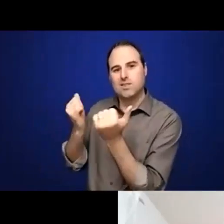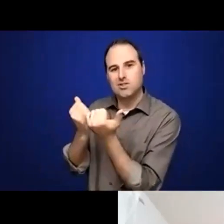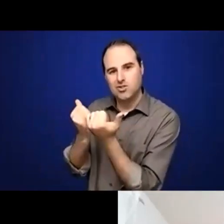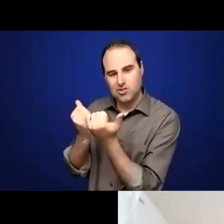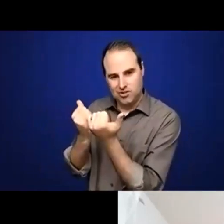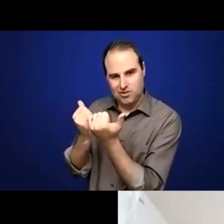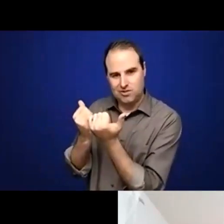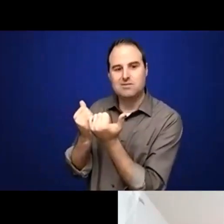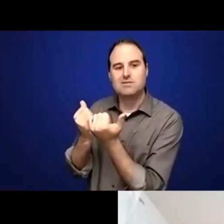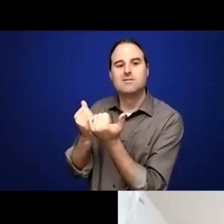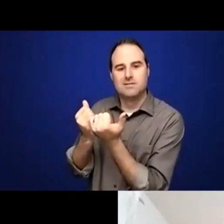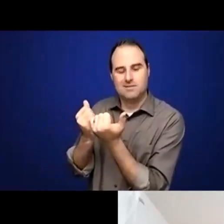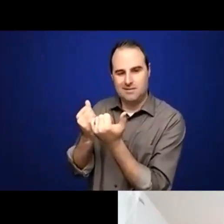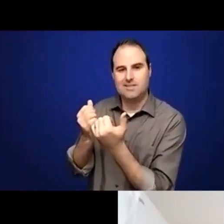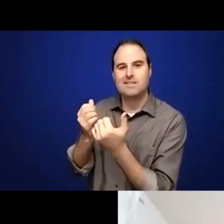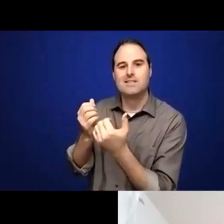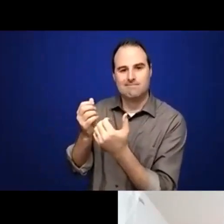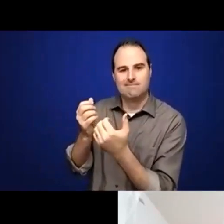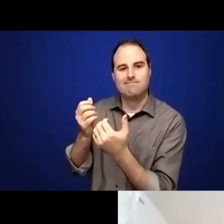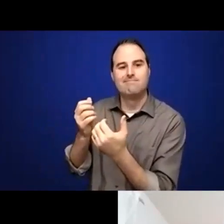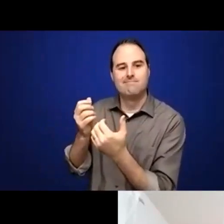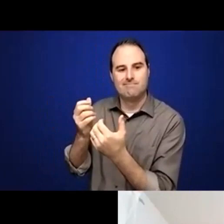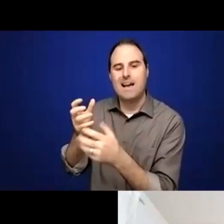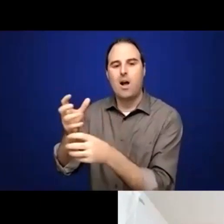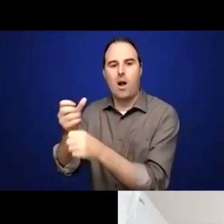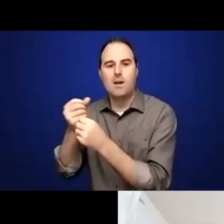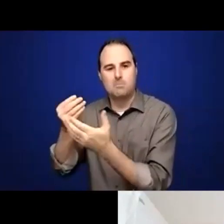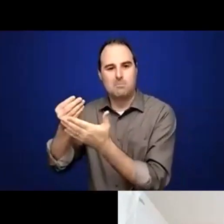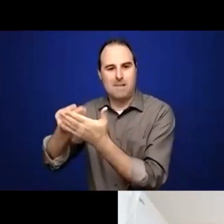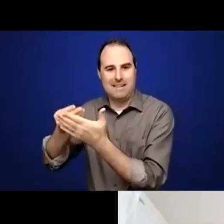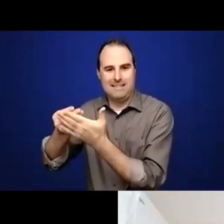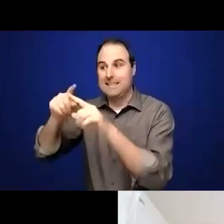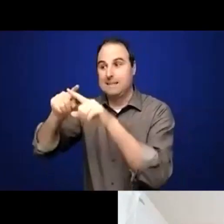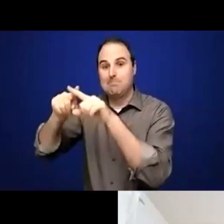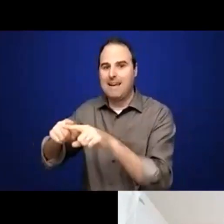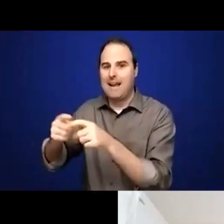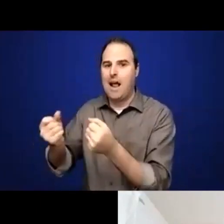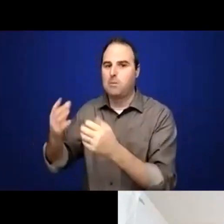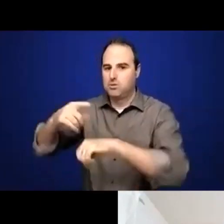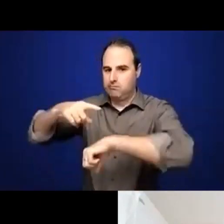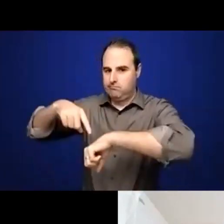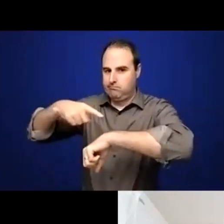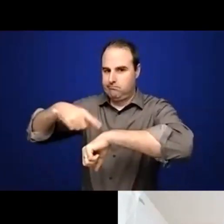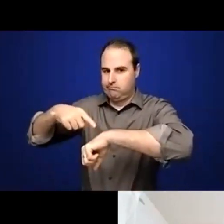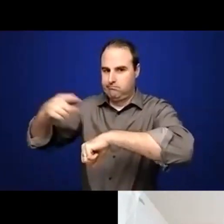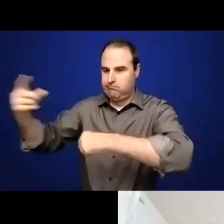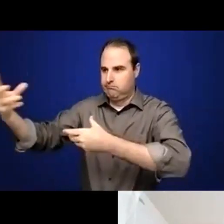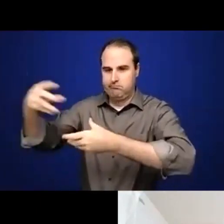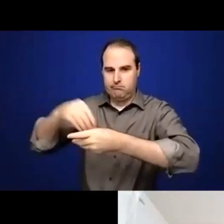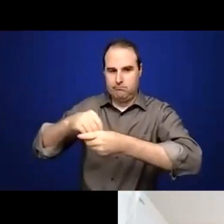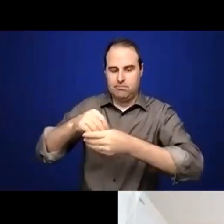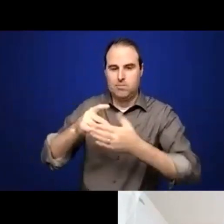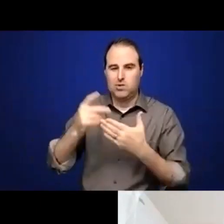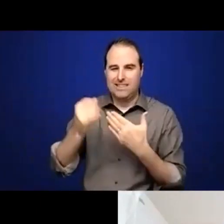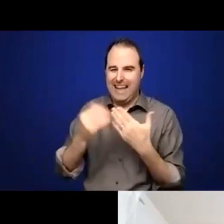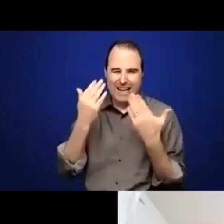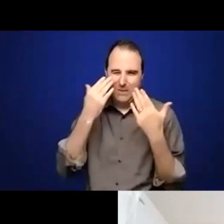according to the time they contributed to the project. I don't know if this answers. It does.